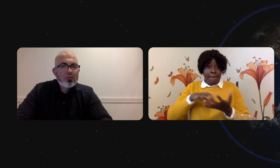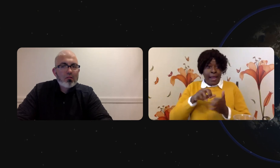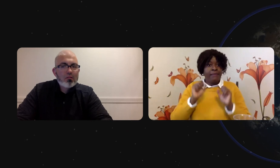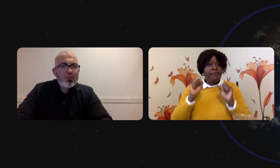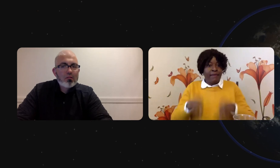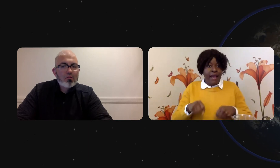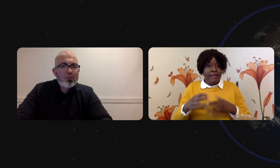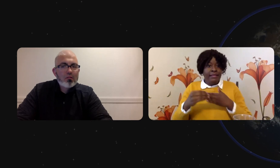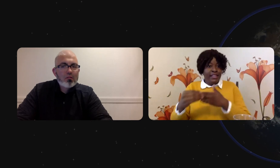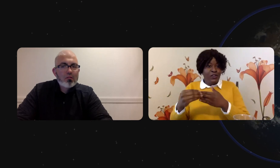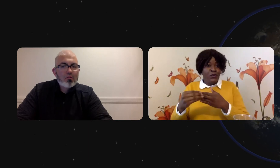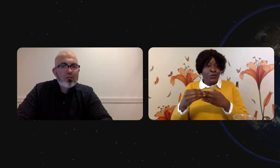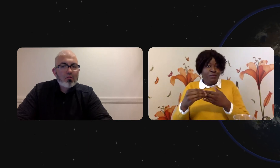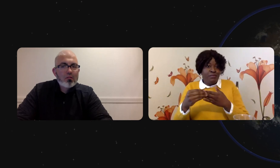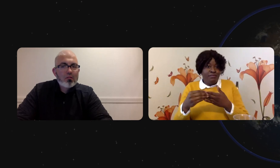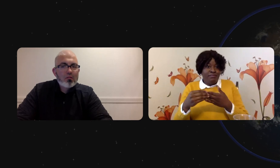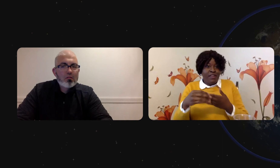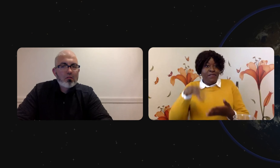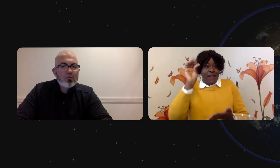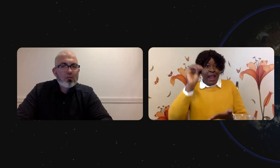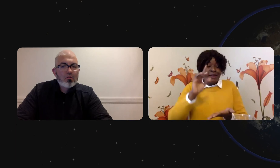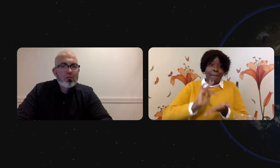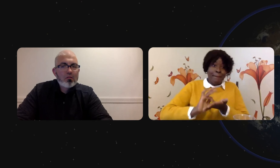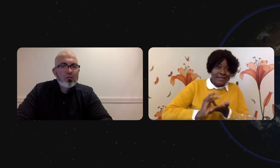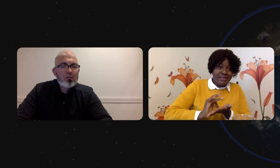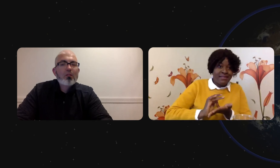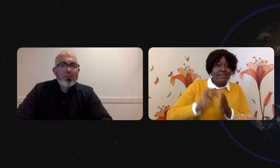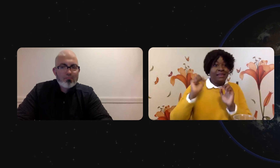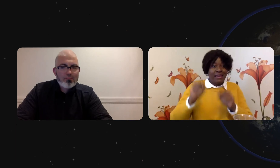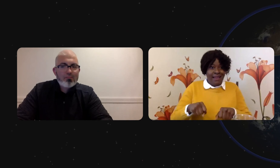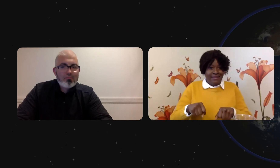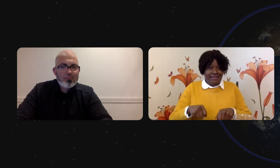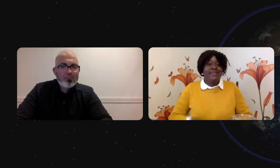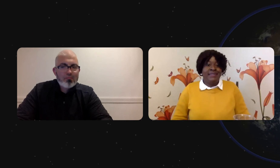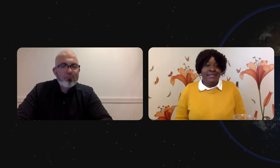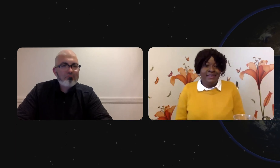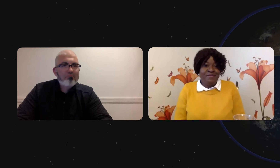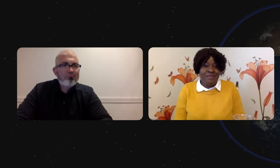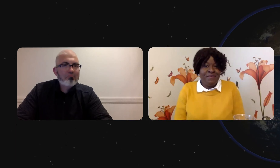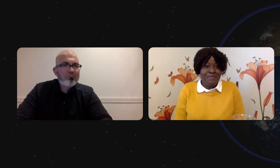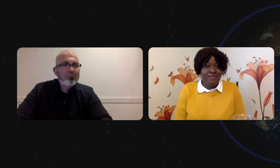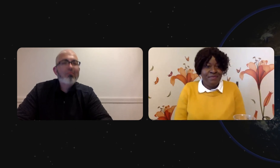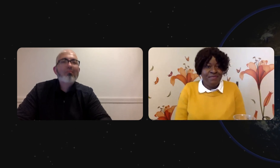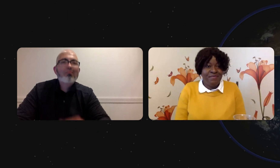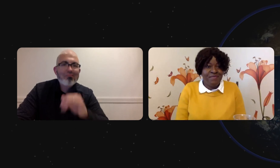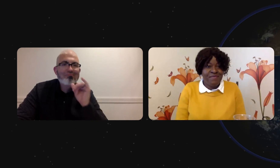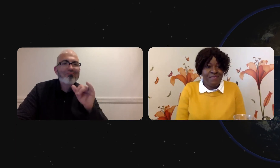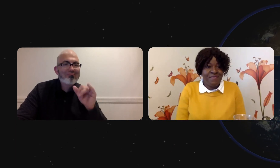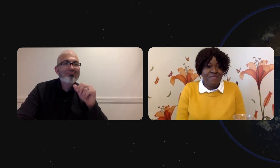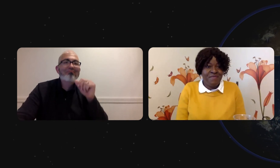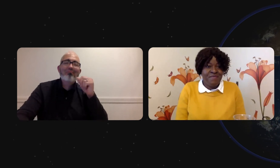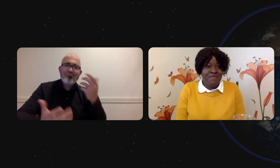so things being mixed together can lead to potential medications. Nice, nice.